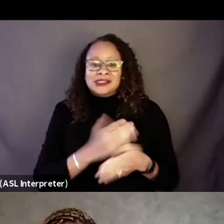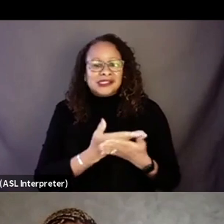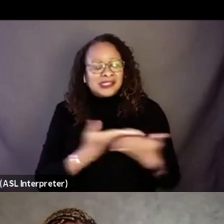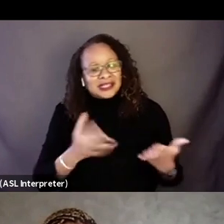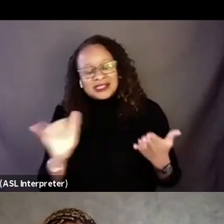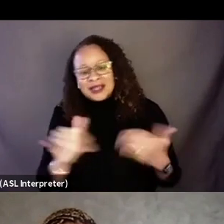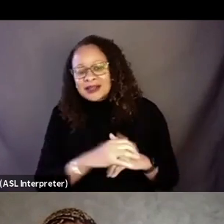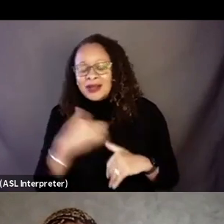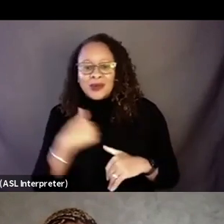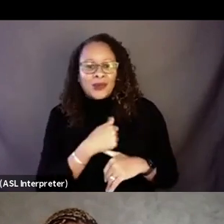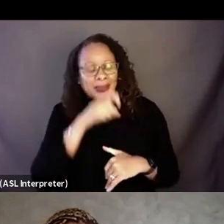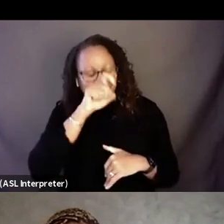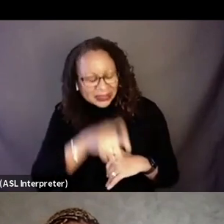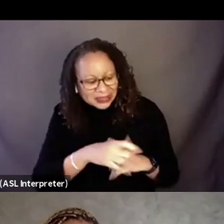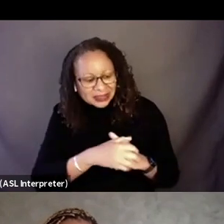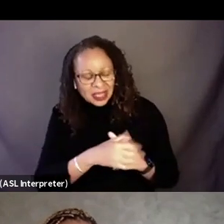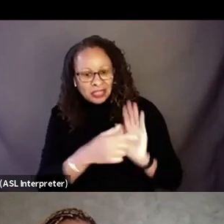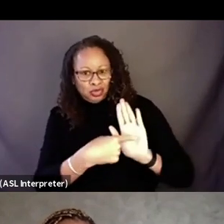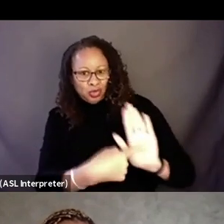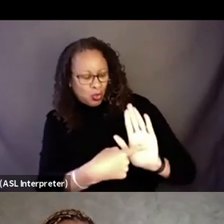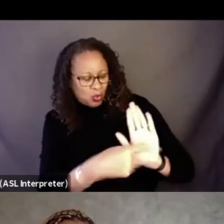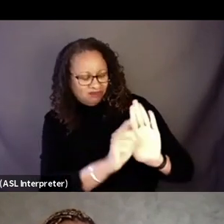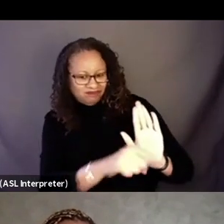we have to kind of showcase this honesty